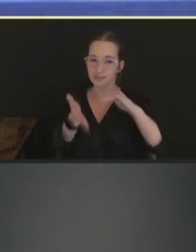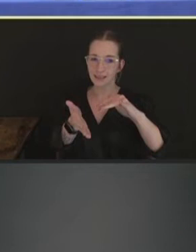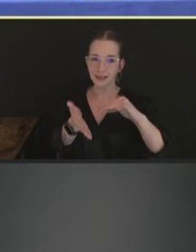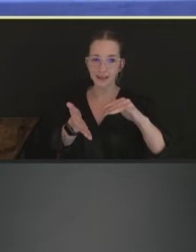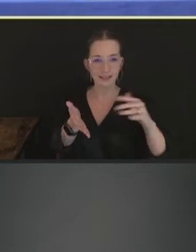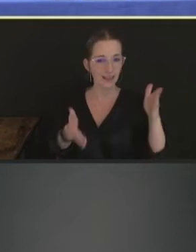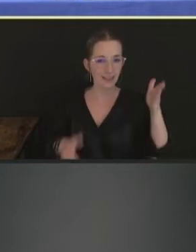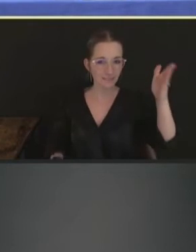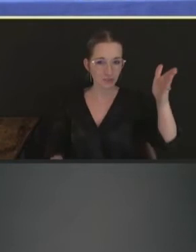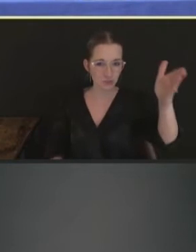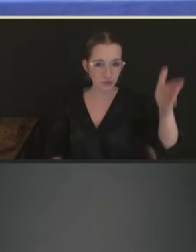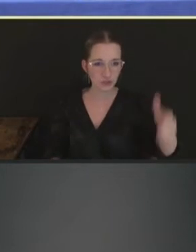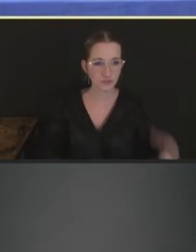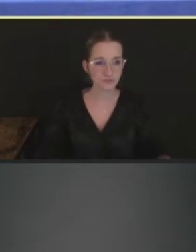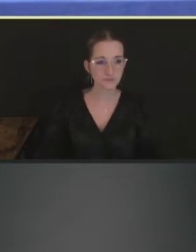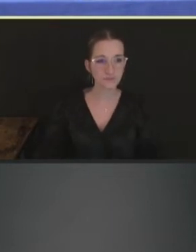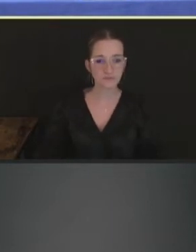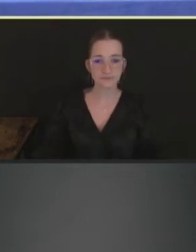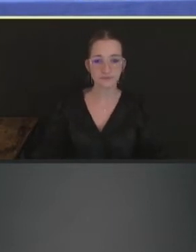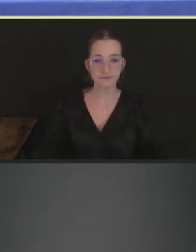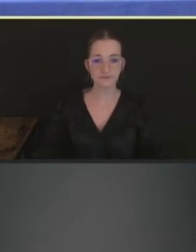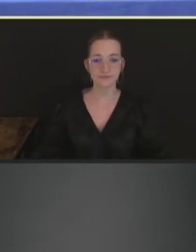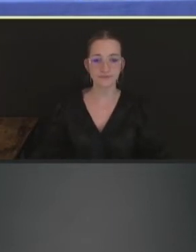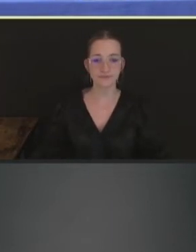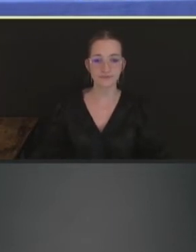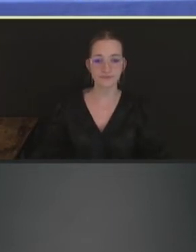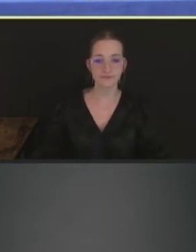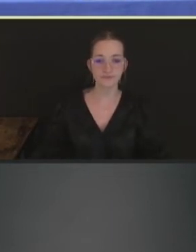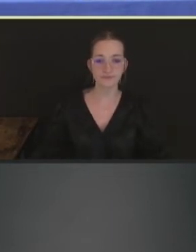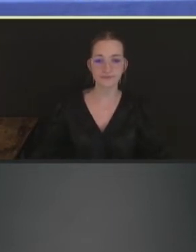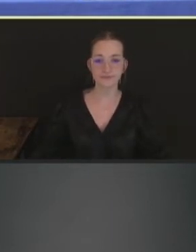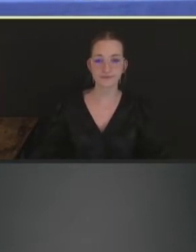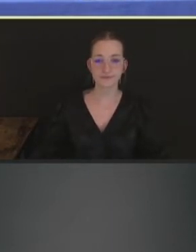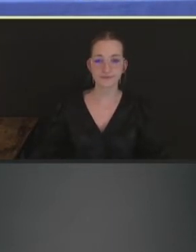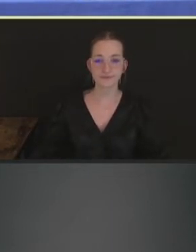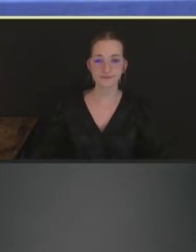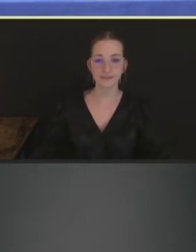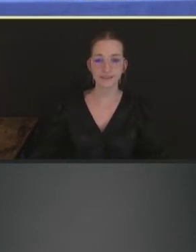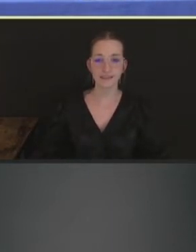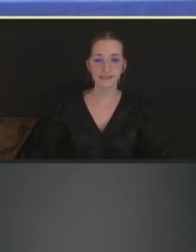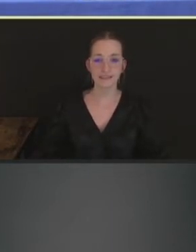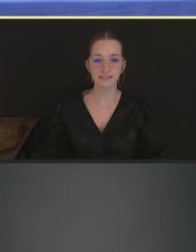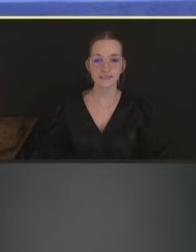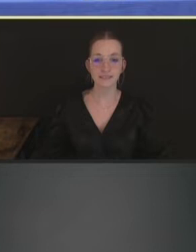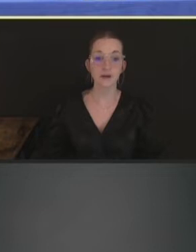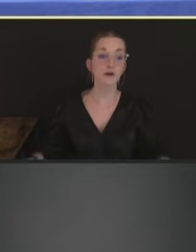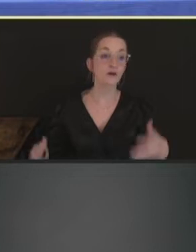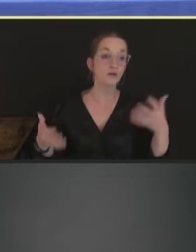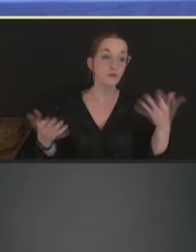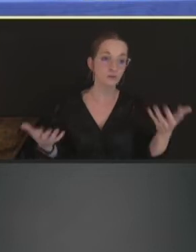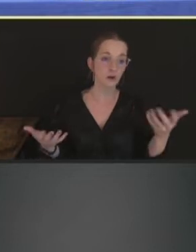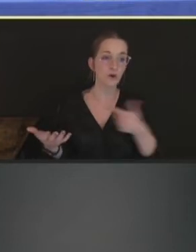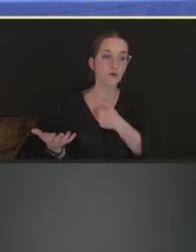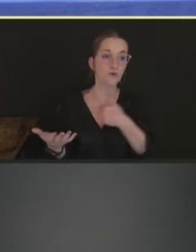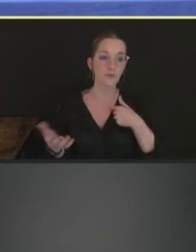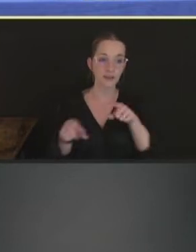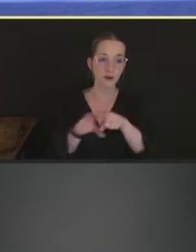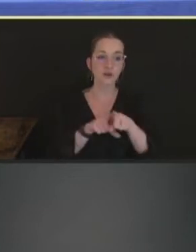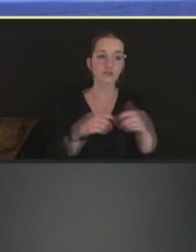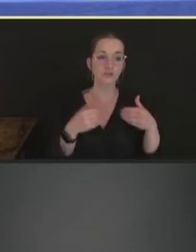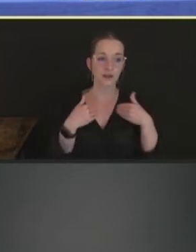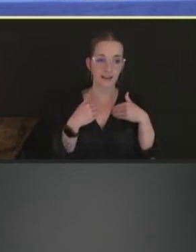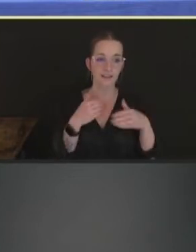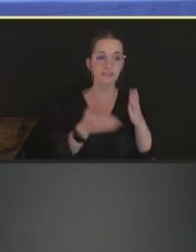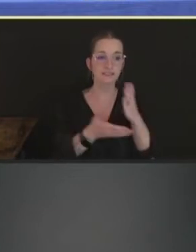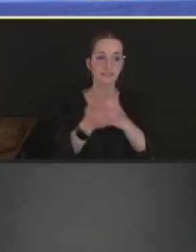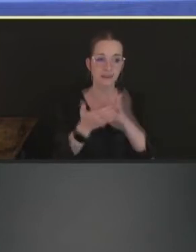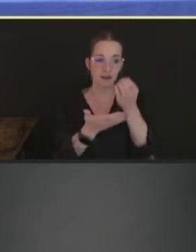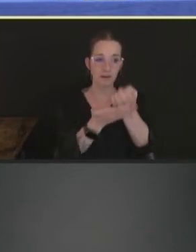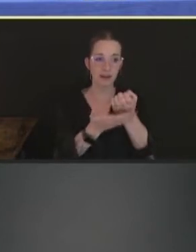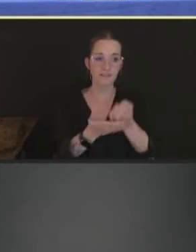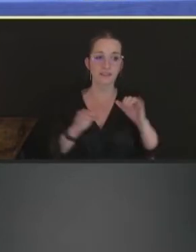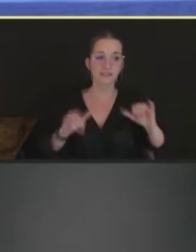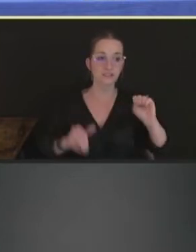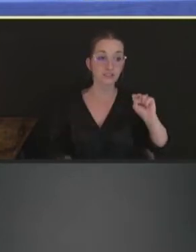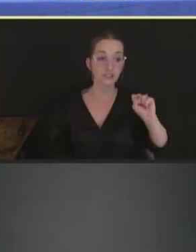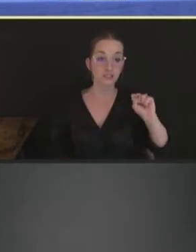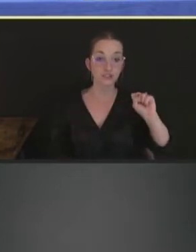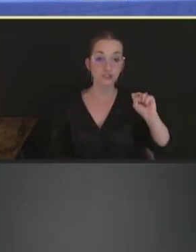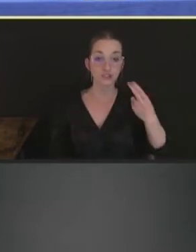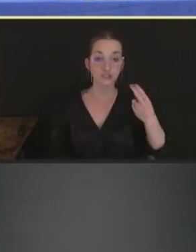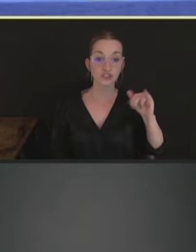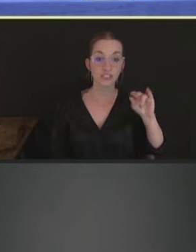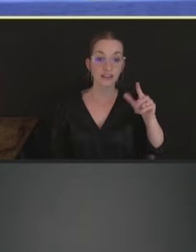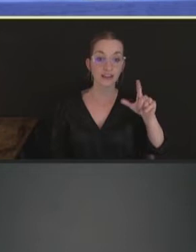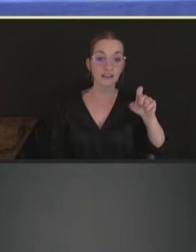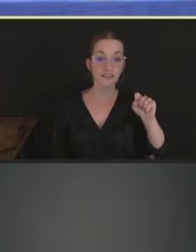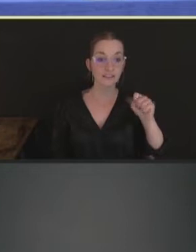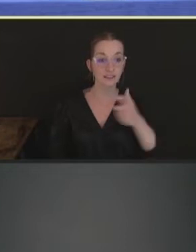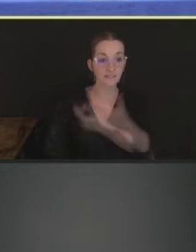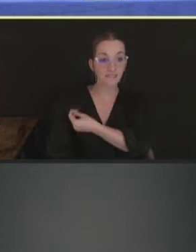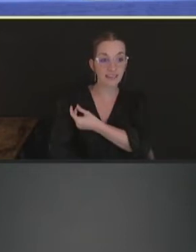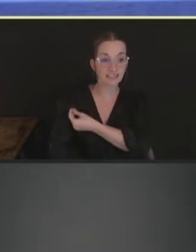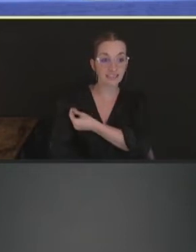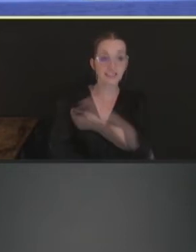We've also got some evidence that shingles vaccine reduces the risk of Parkinson's disease.